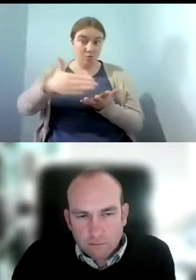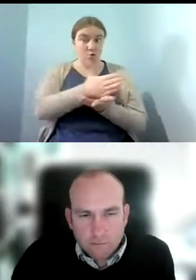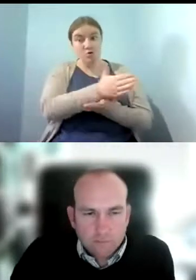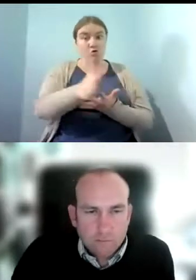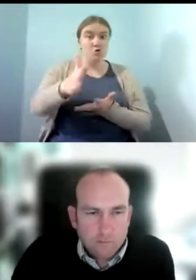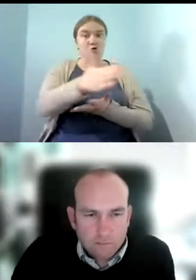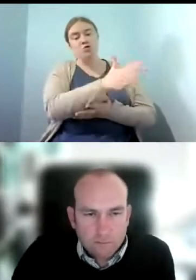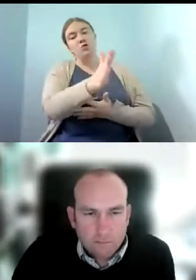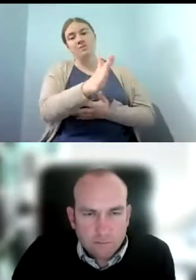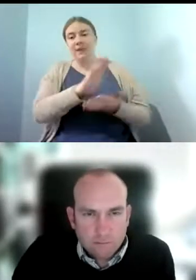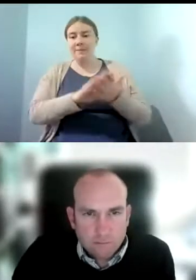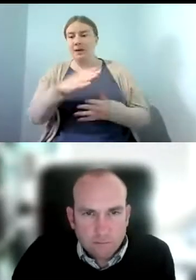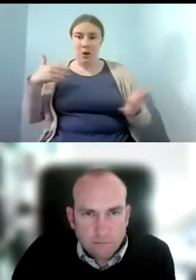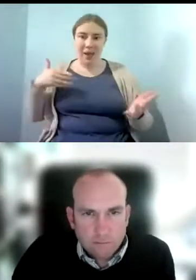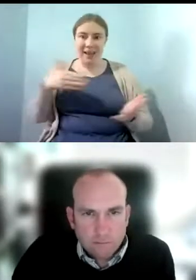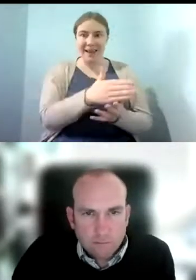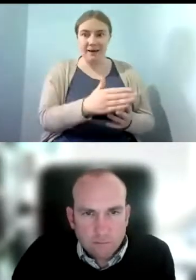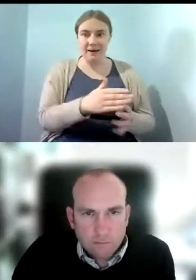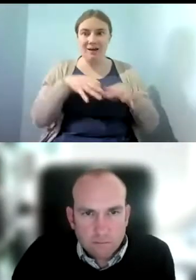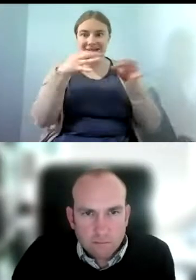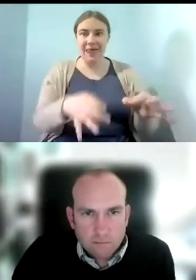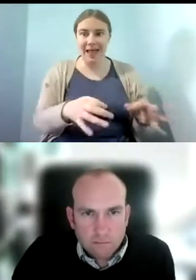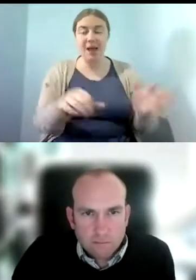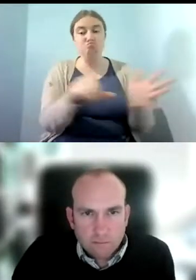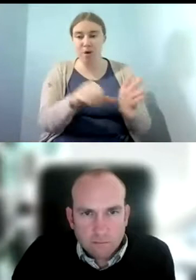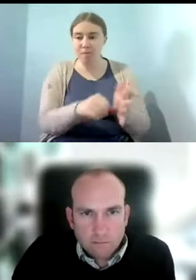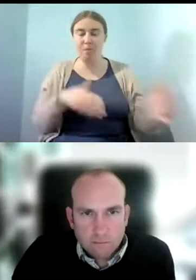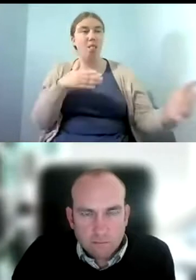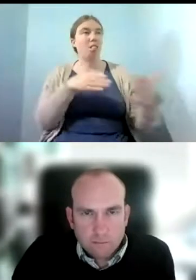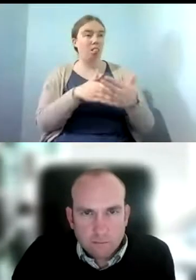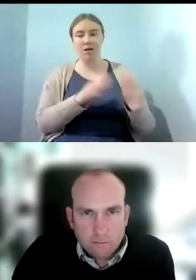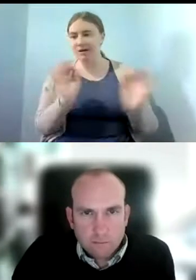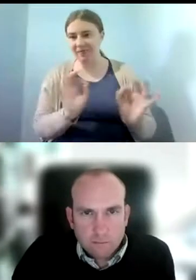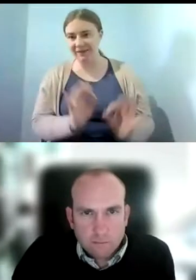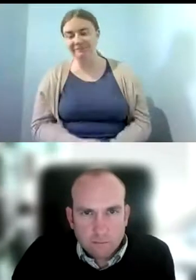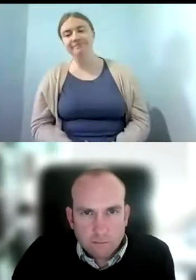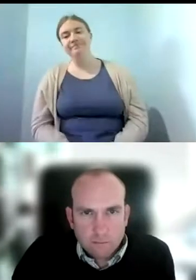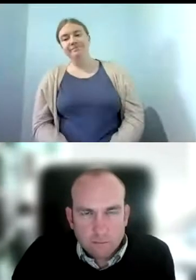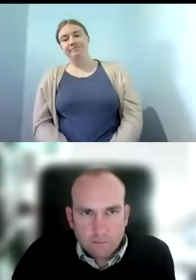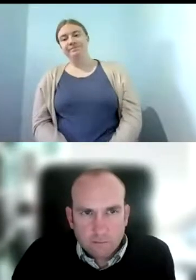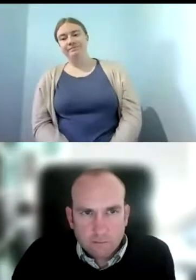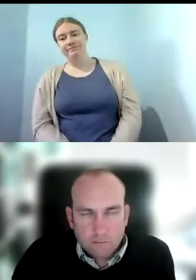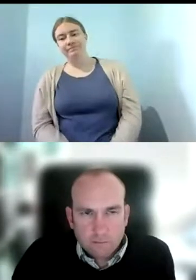they don't seem to be delayed or have problems at any particular point so both those kind of ways we